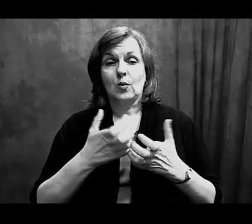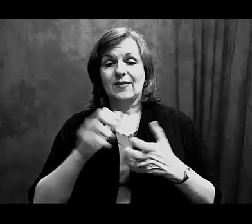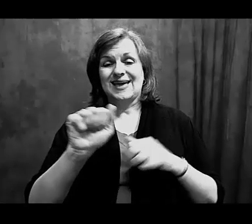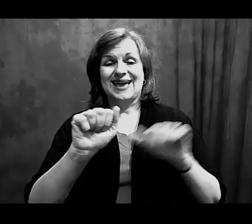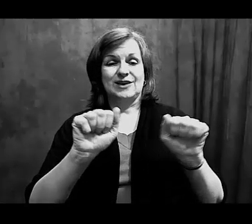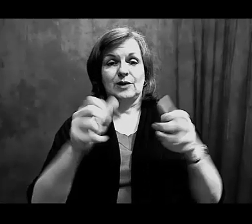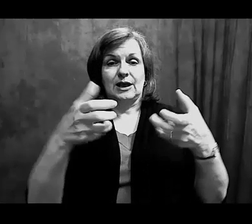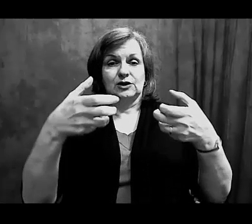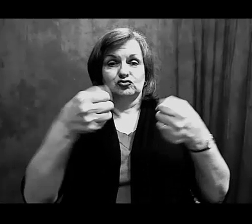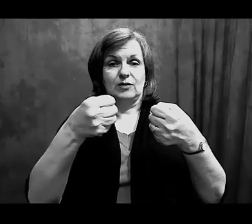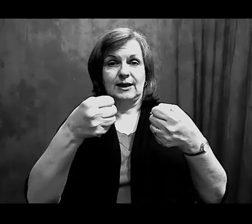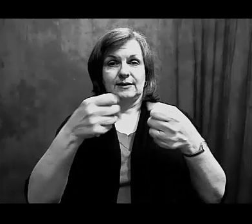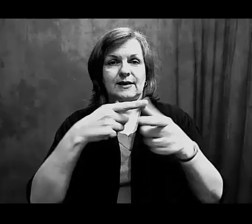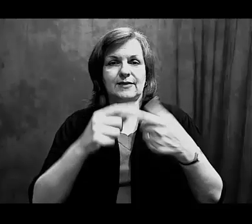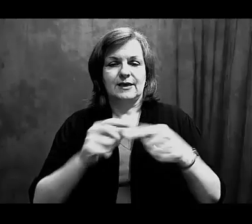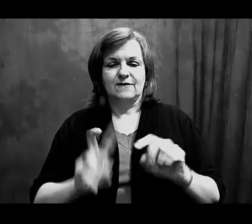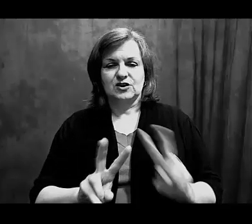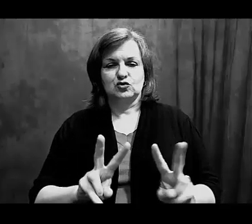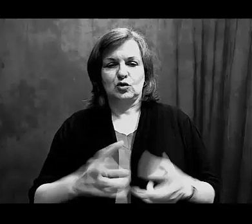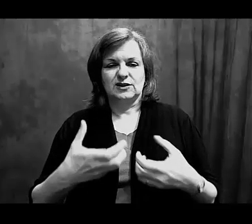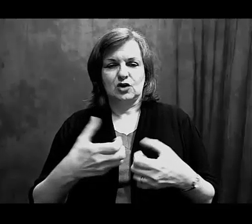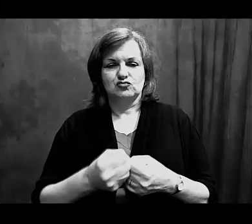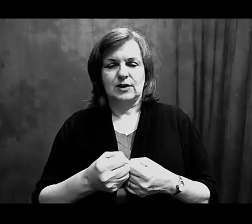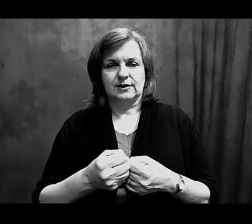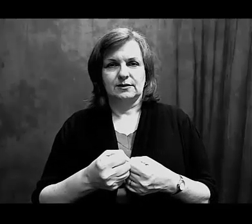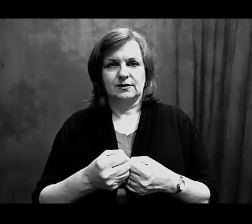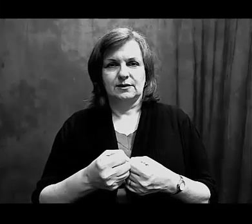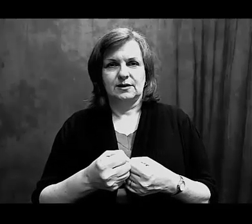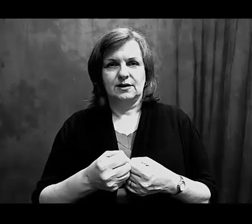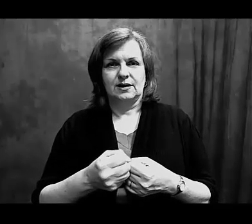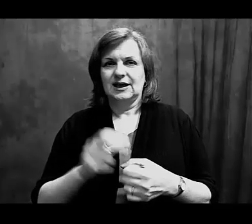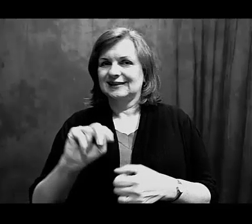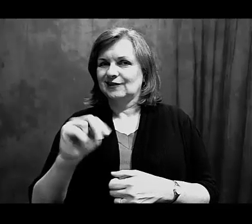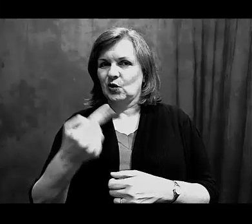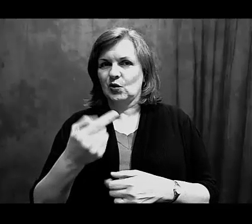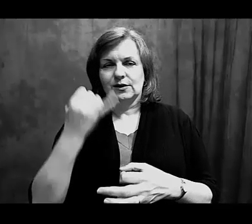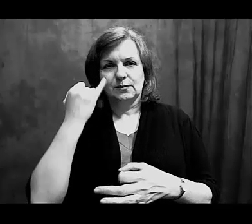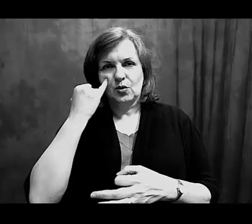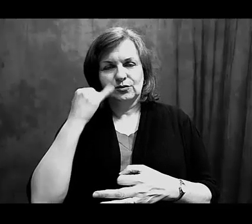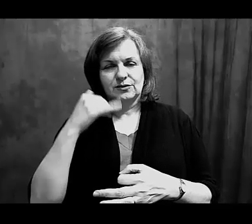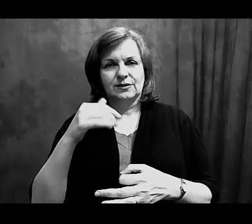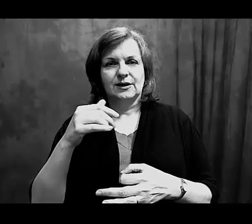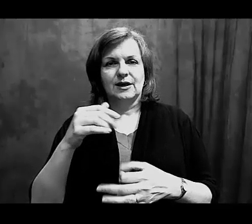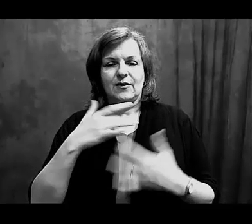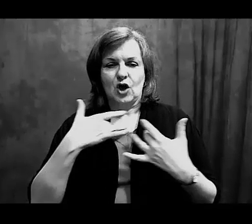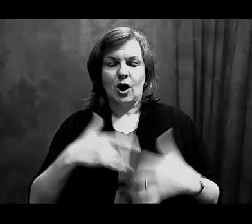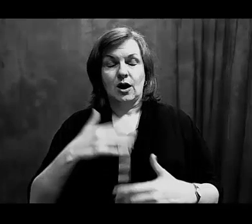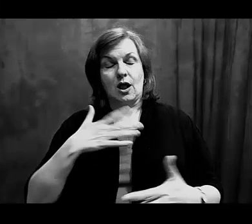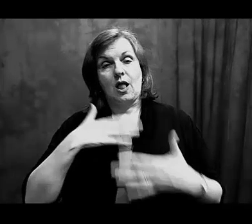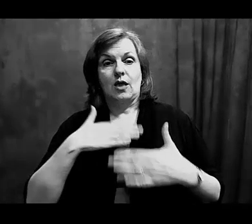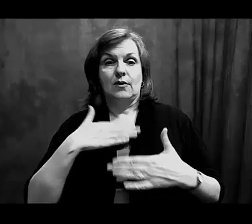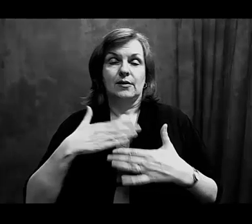the left atrium coming in from the lungs and then the left ventricle going